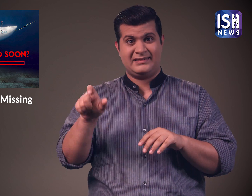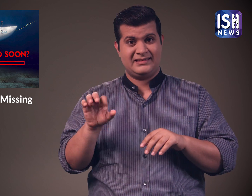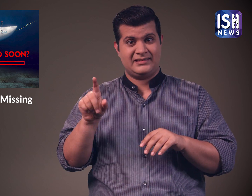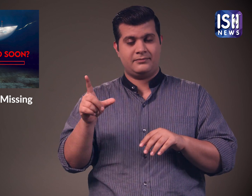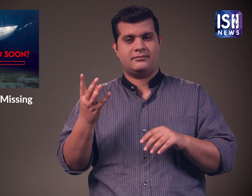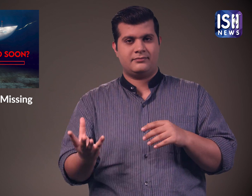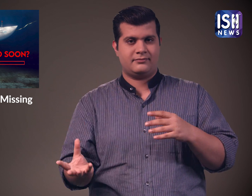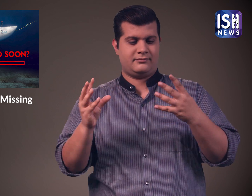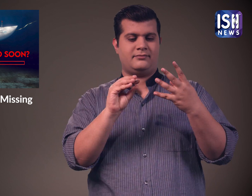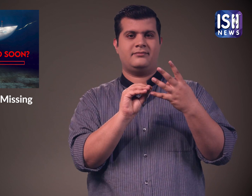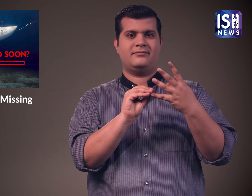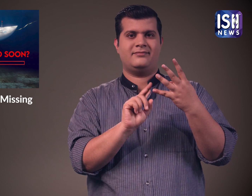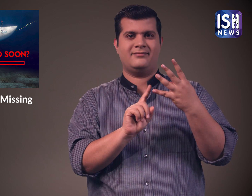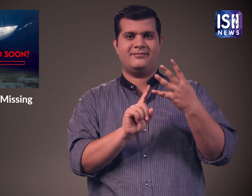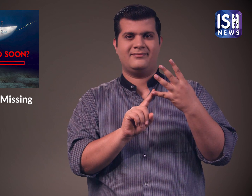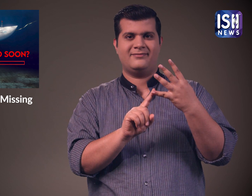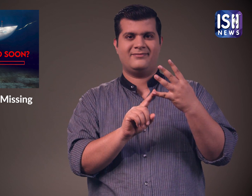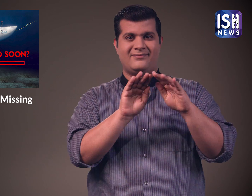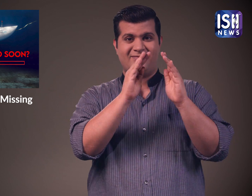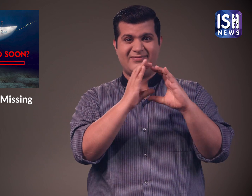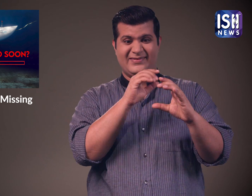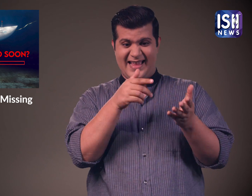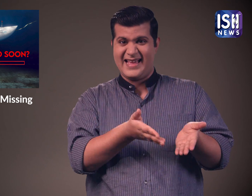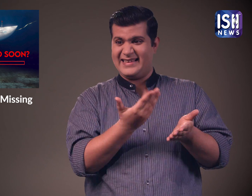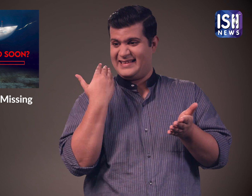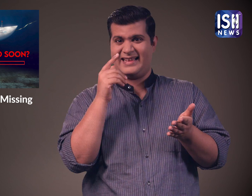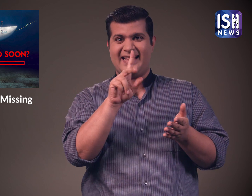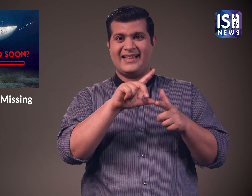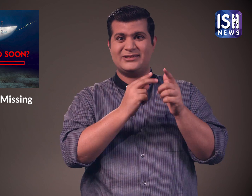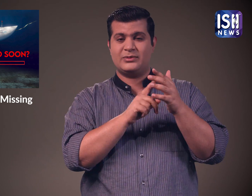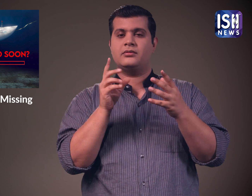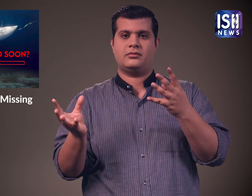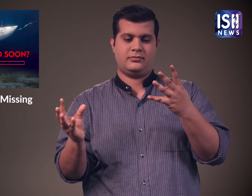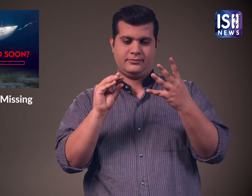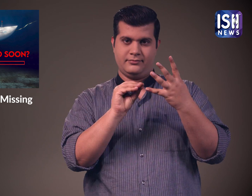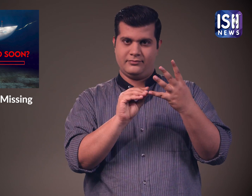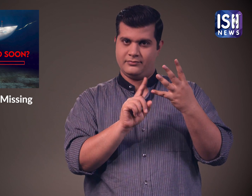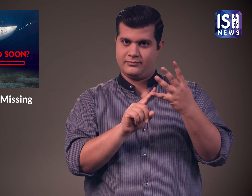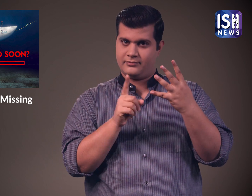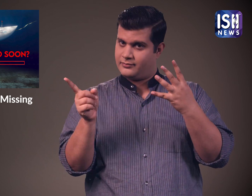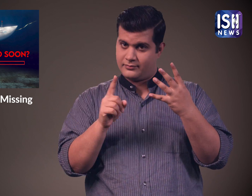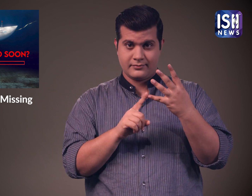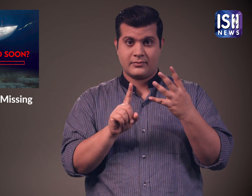He was the 4th person on board.